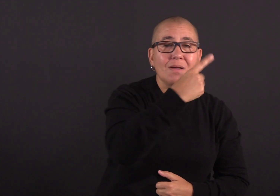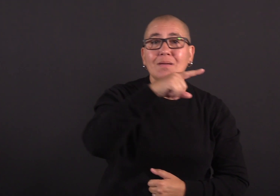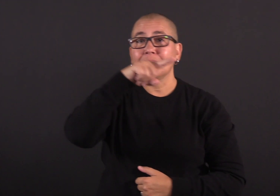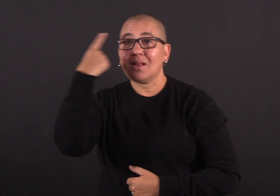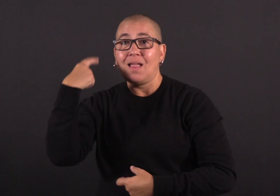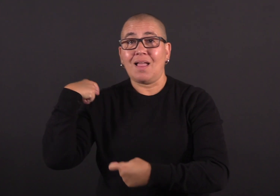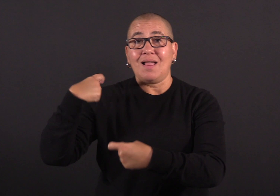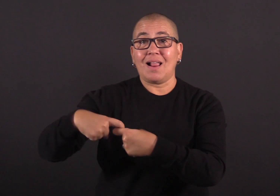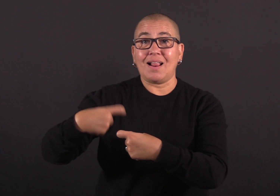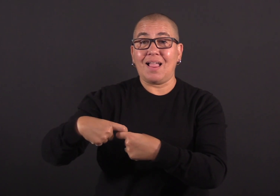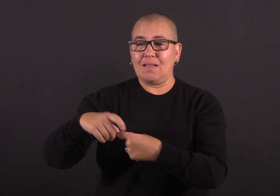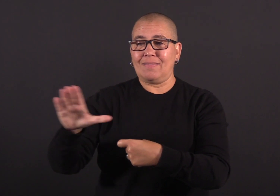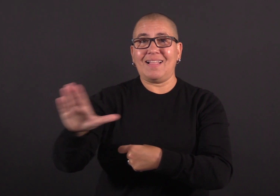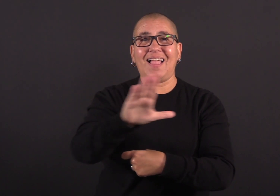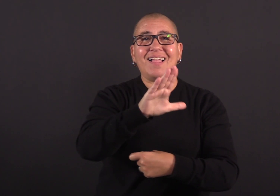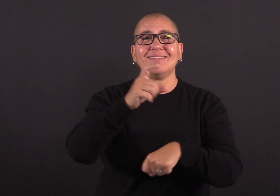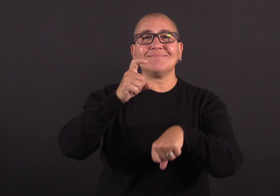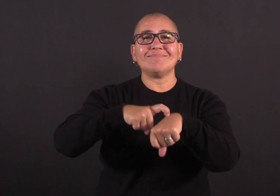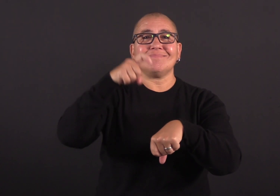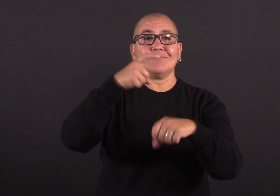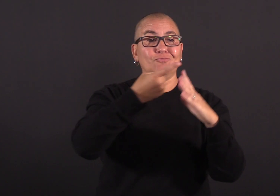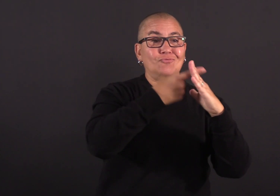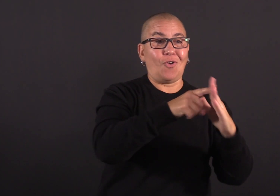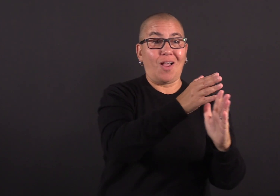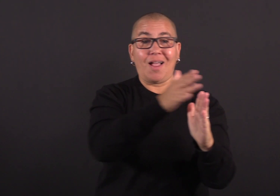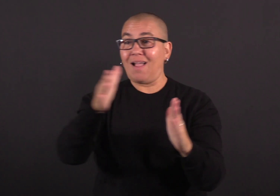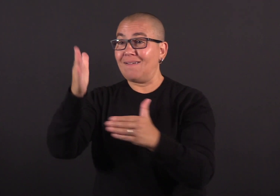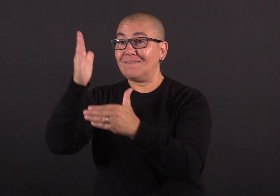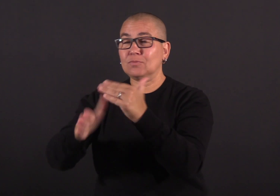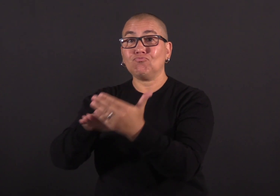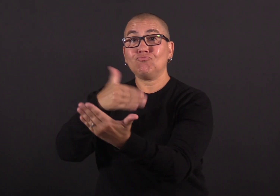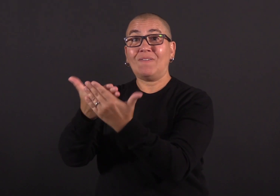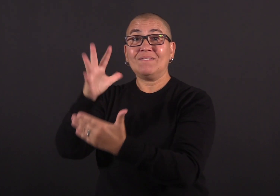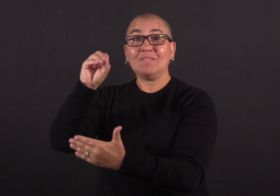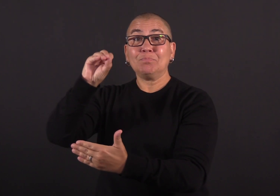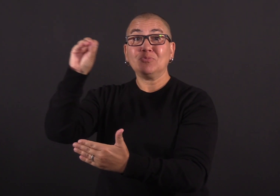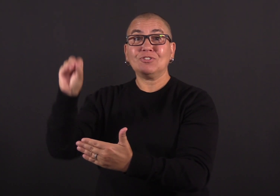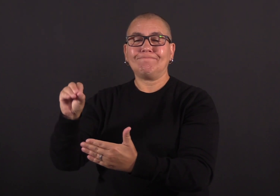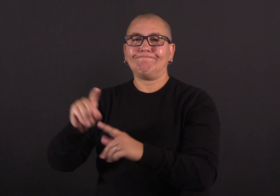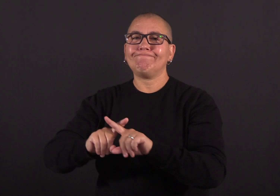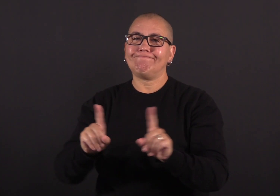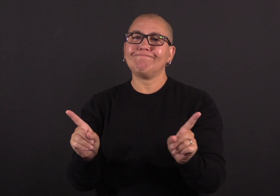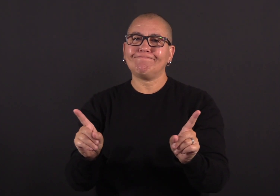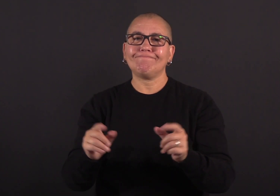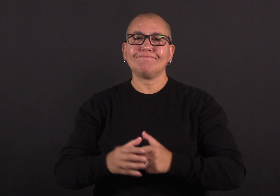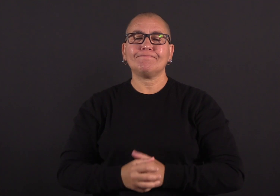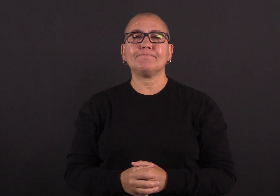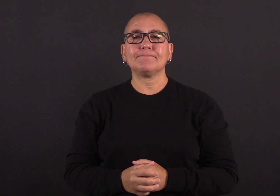in time-to-vaccination. While Minnesota fully vaccinated 50% of white residents within six